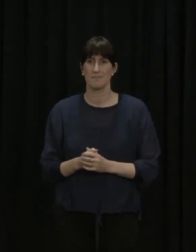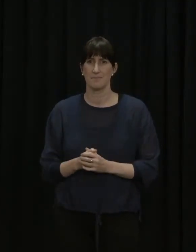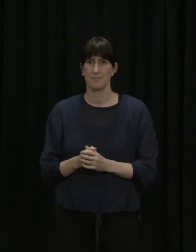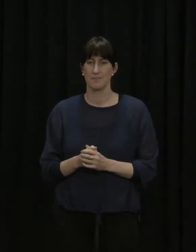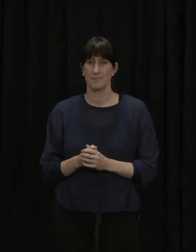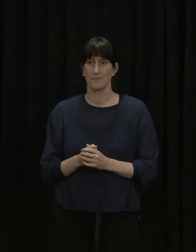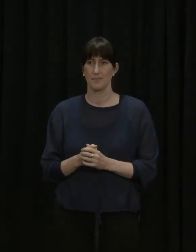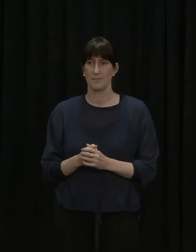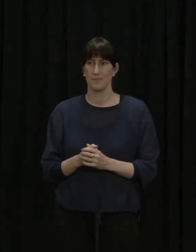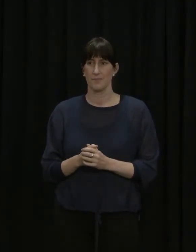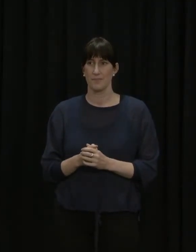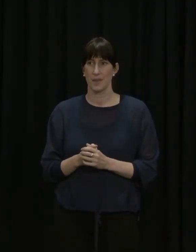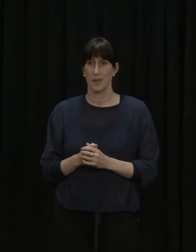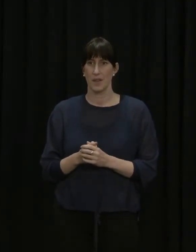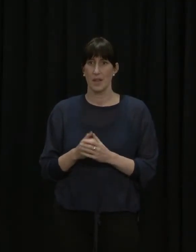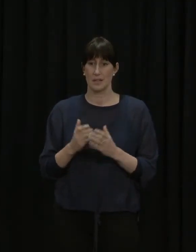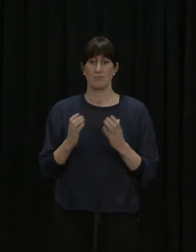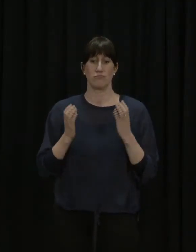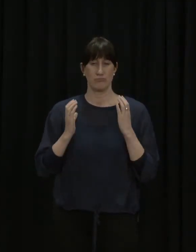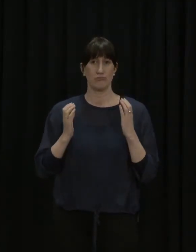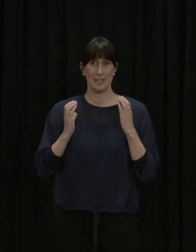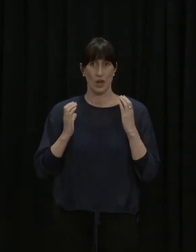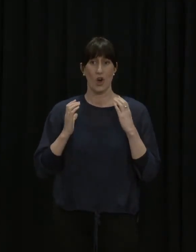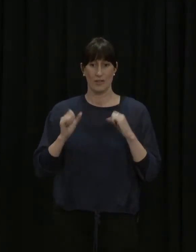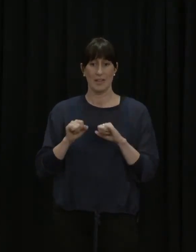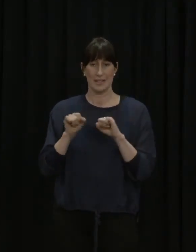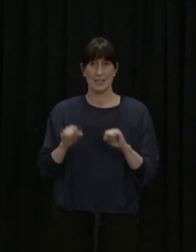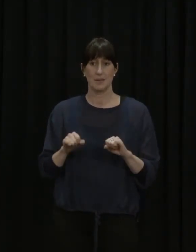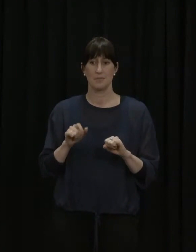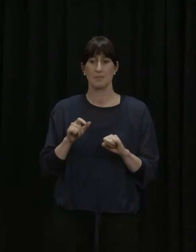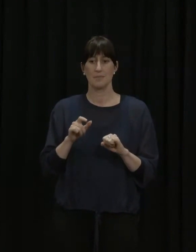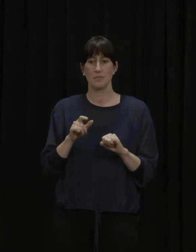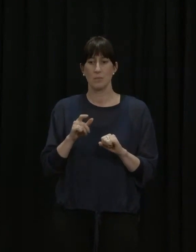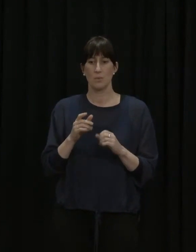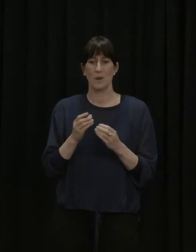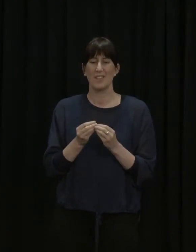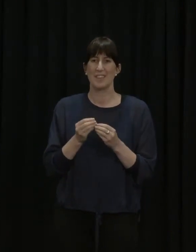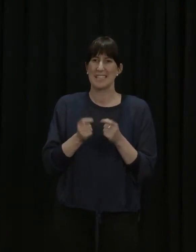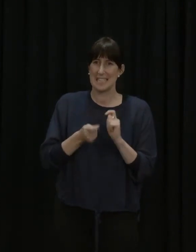for processing test results.